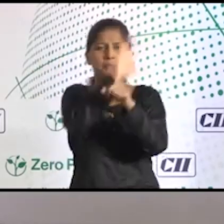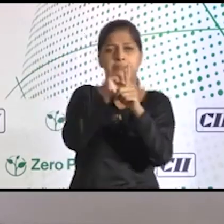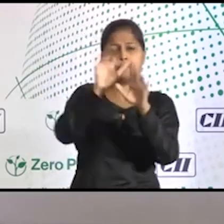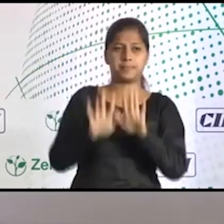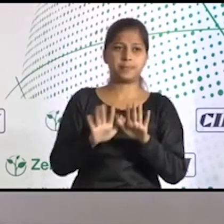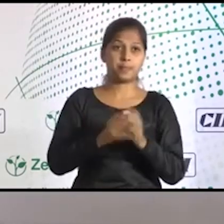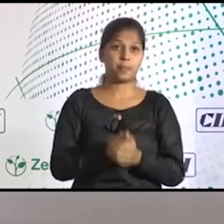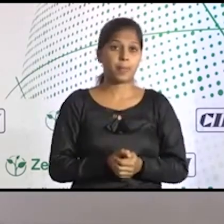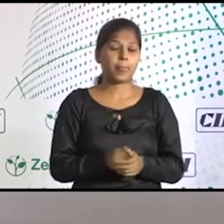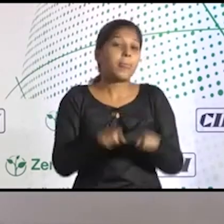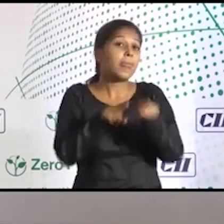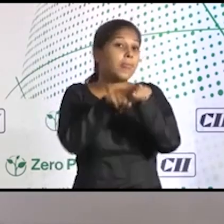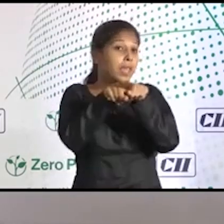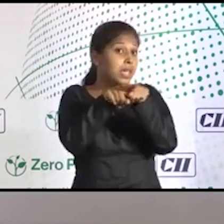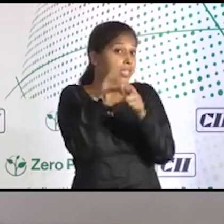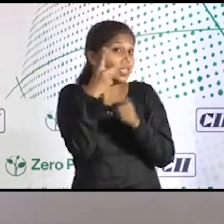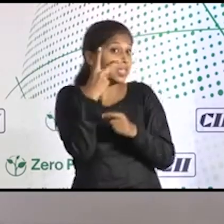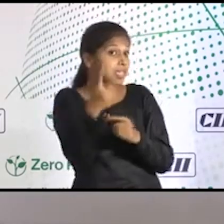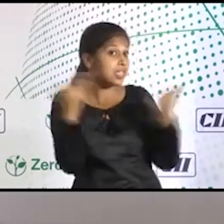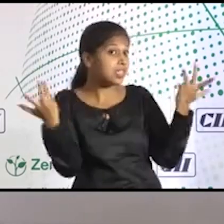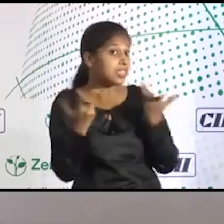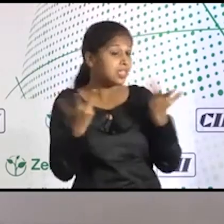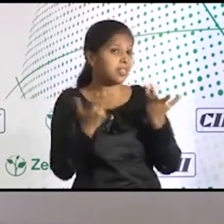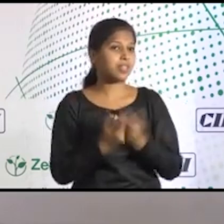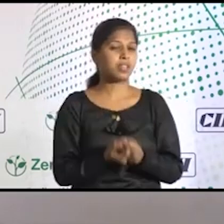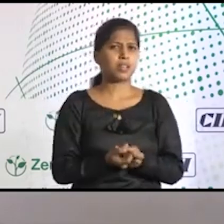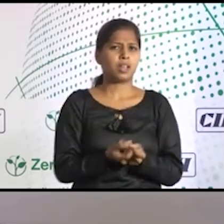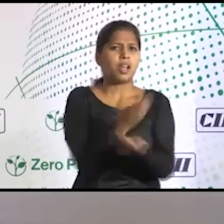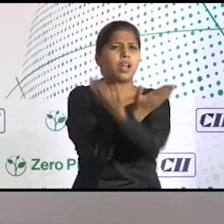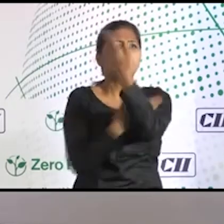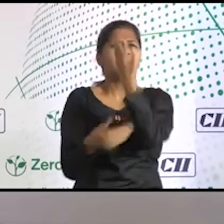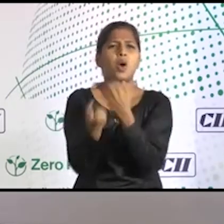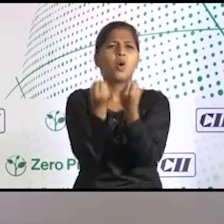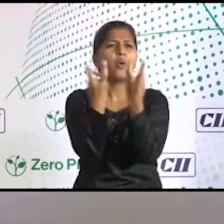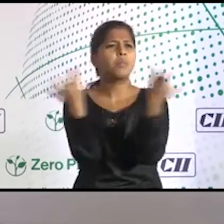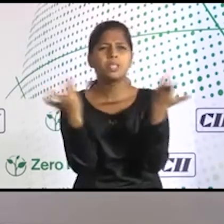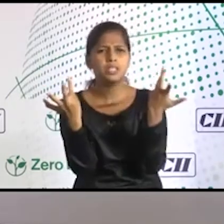So, for example, if you see the intersectionality for women with disabilities, they get so